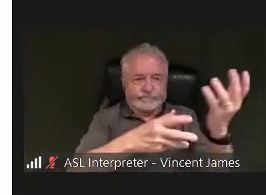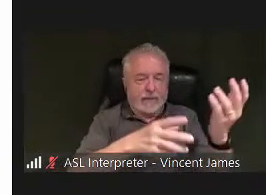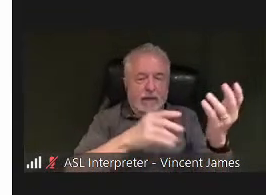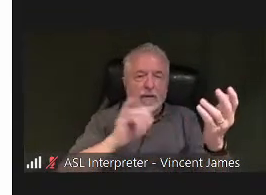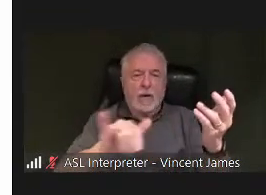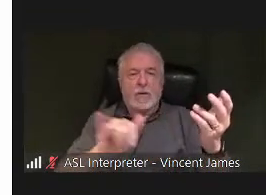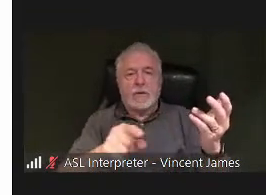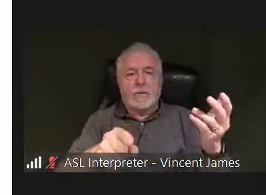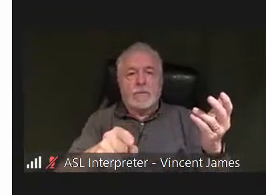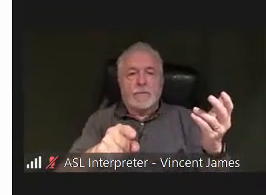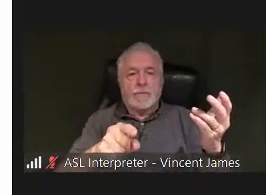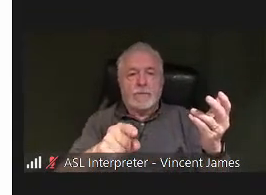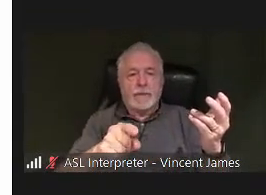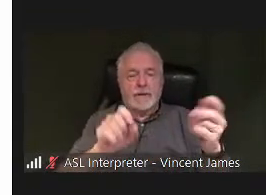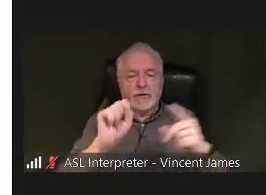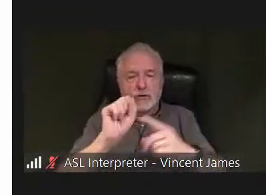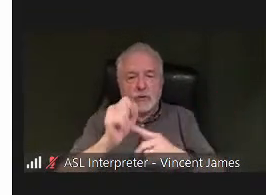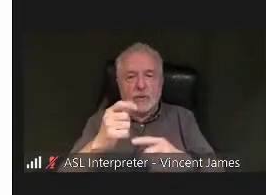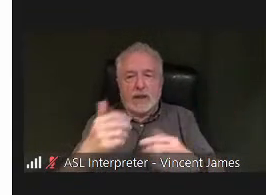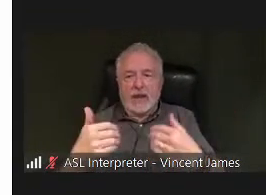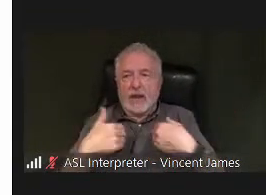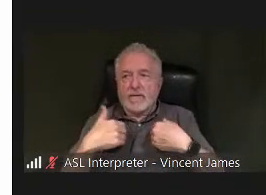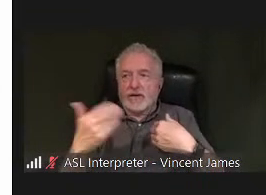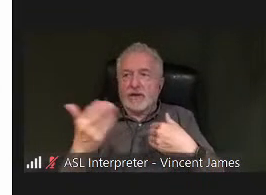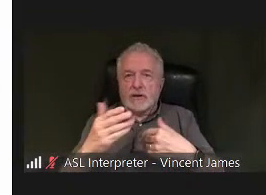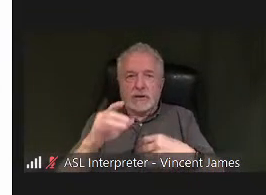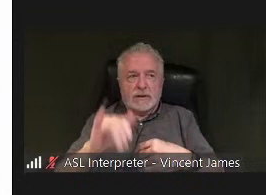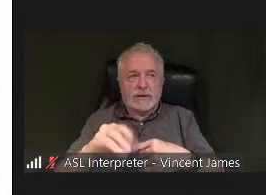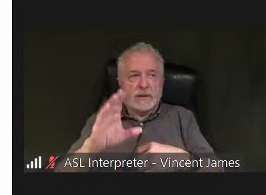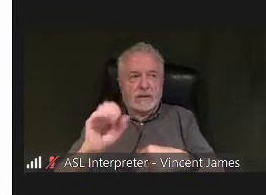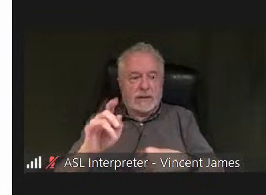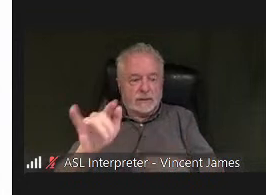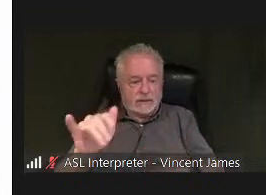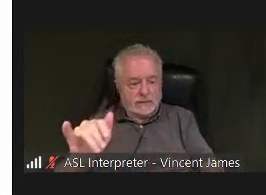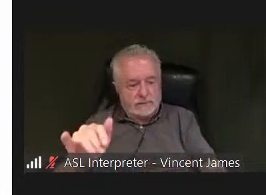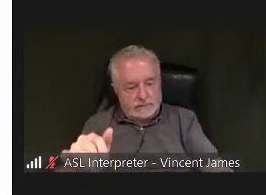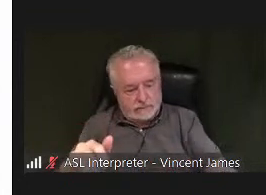the situation that we have here in intercounty.